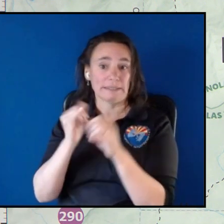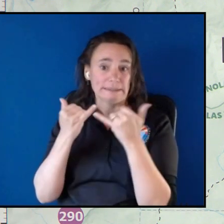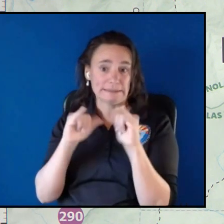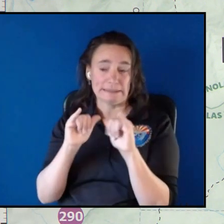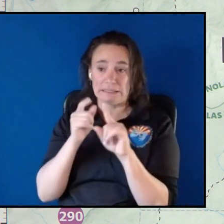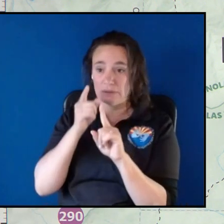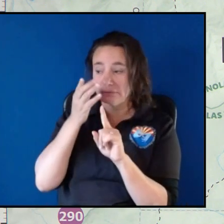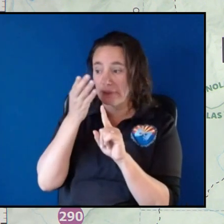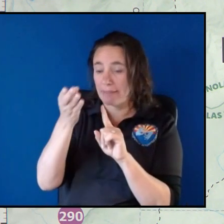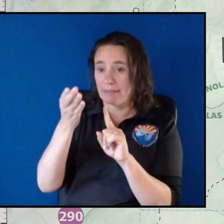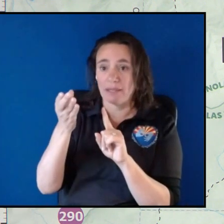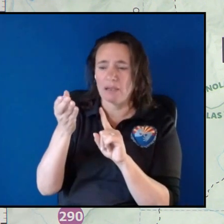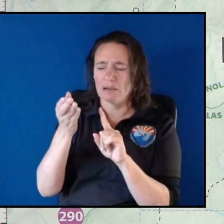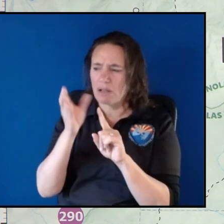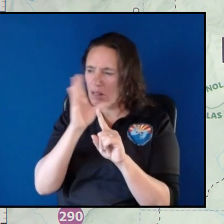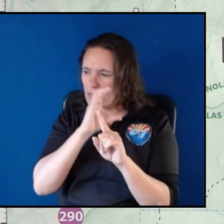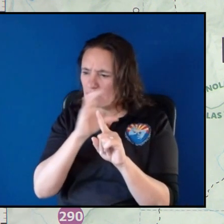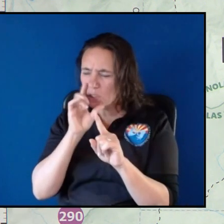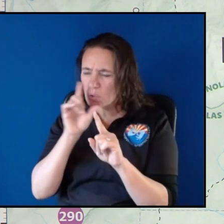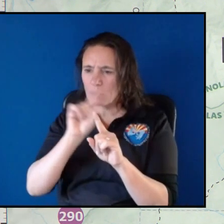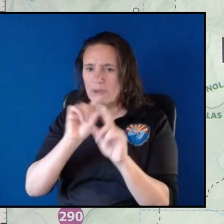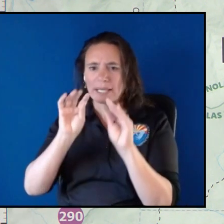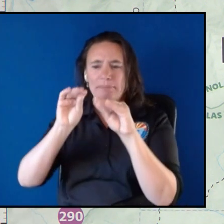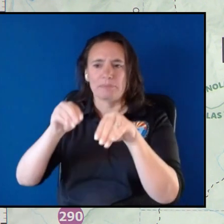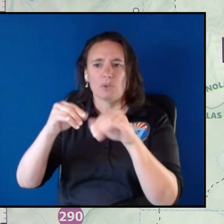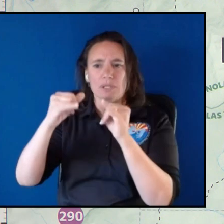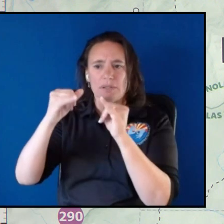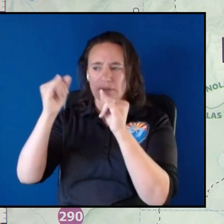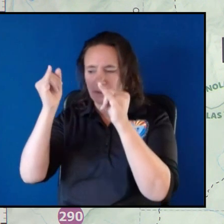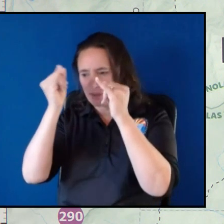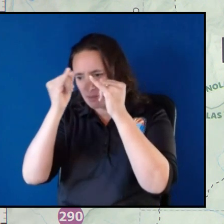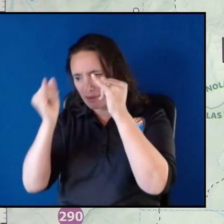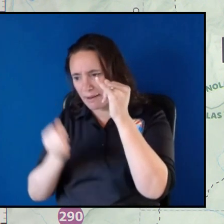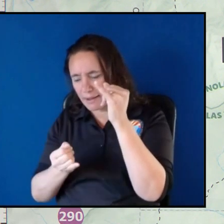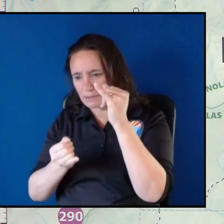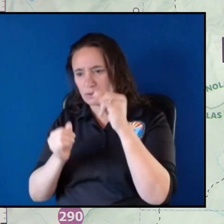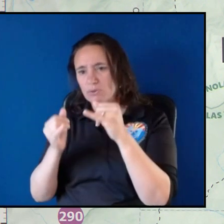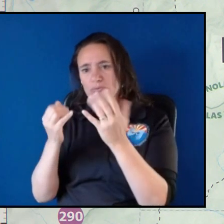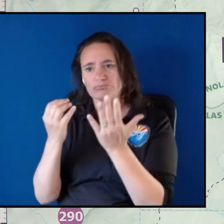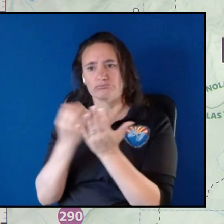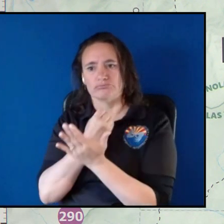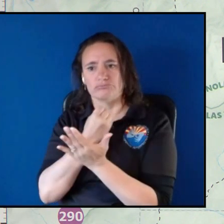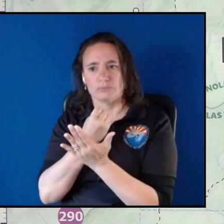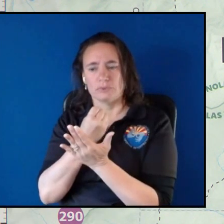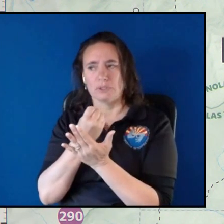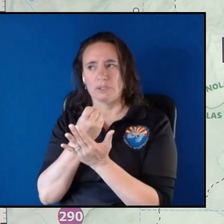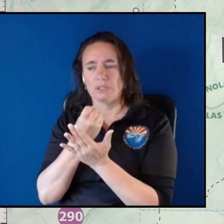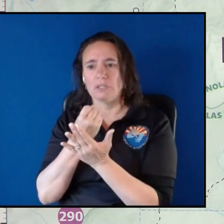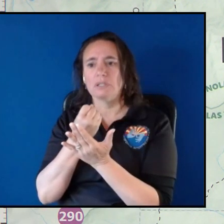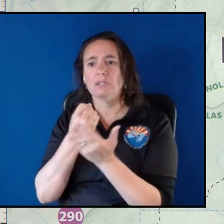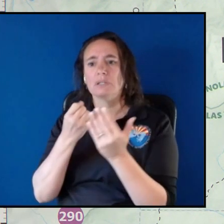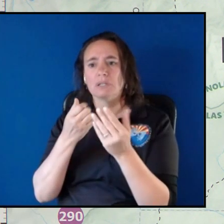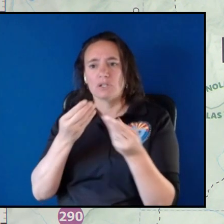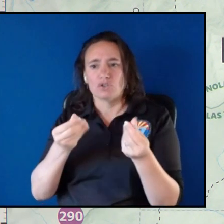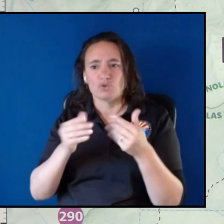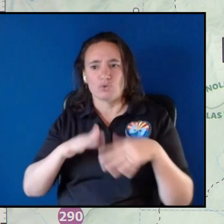get those lines put in to take advantage of fuel terrain, or terrain and fuel features that would allow us the greater